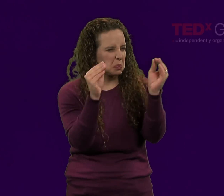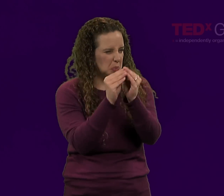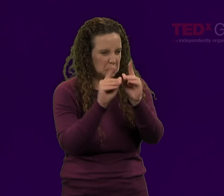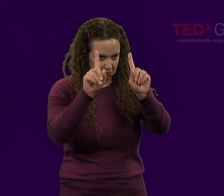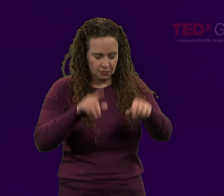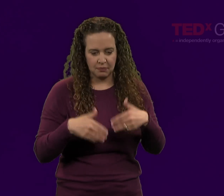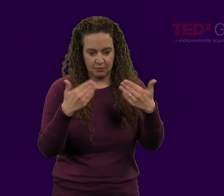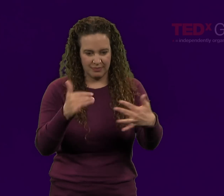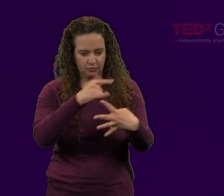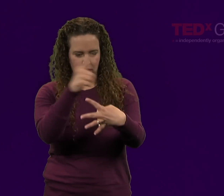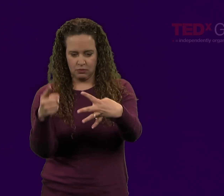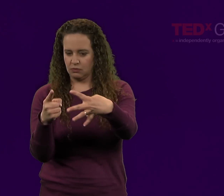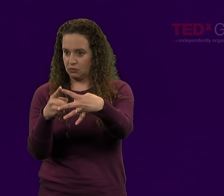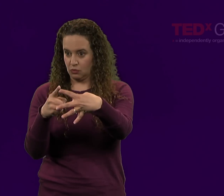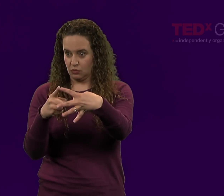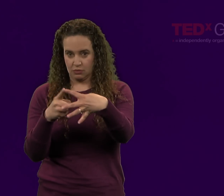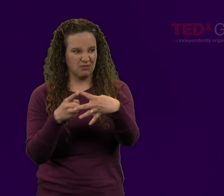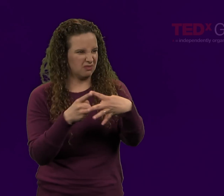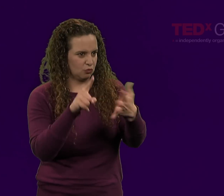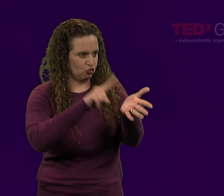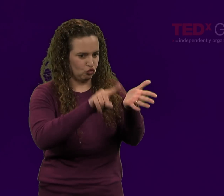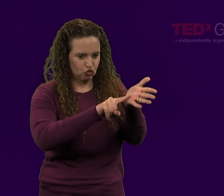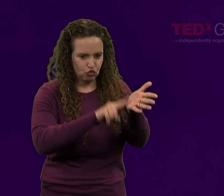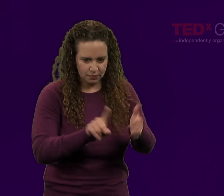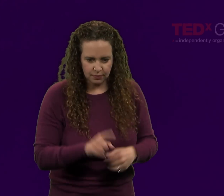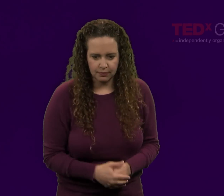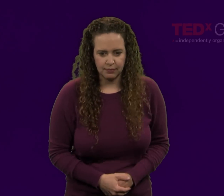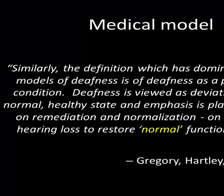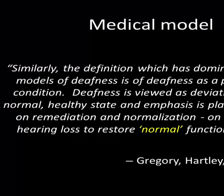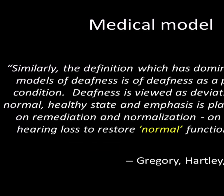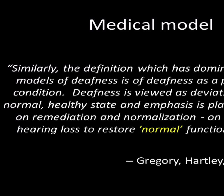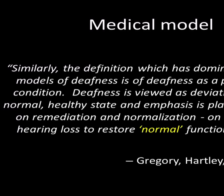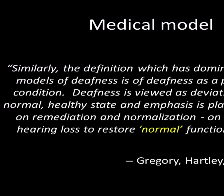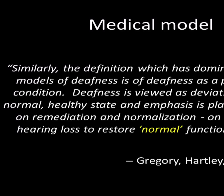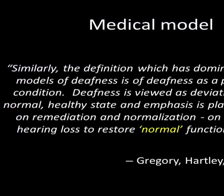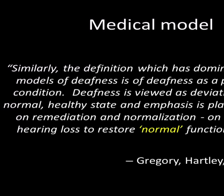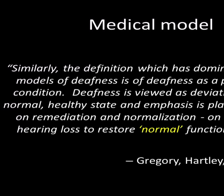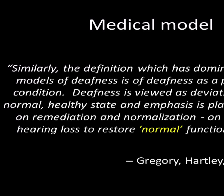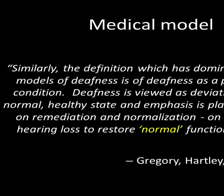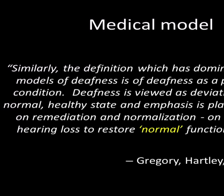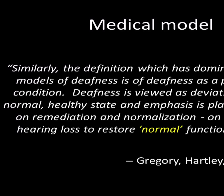which leads me to the discussion of my first social institution. ["Similarly, the definition which has dominated